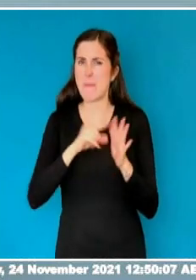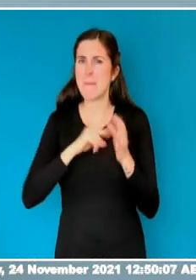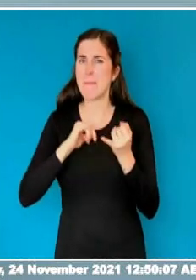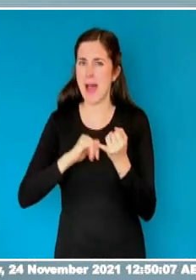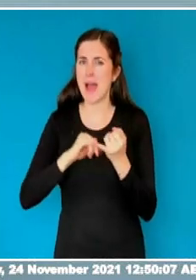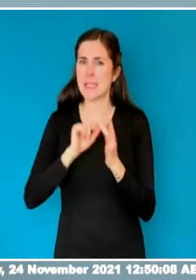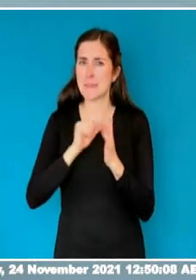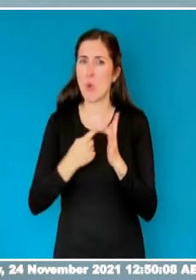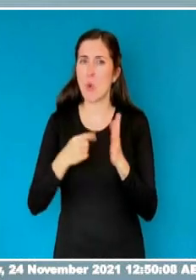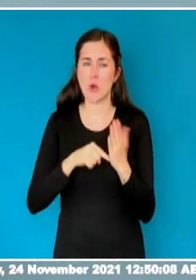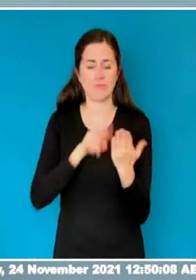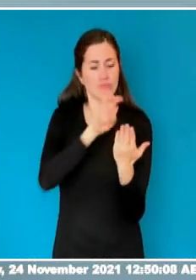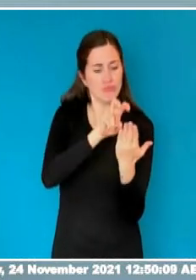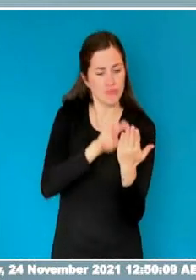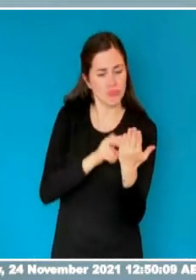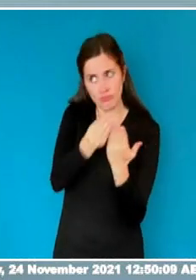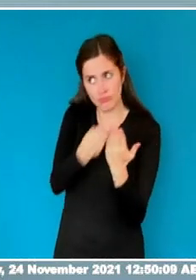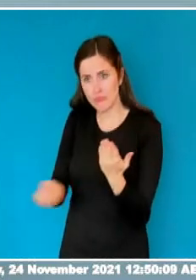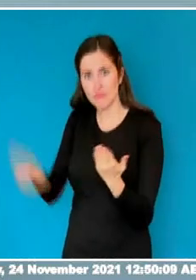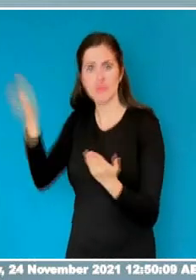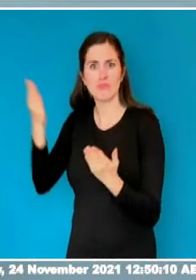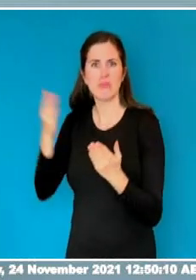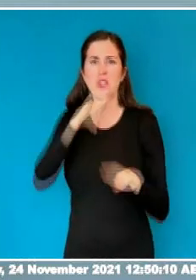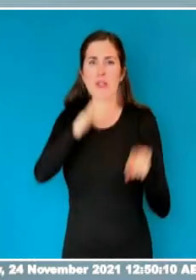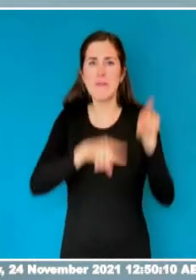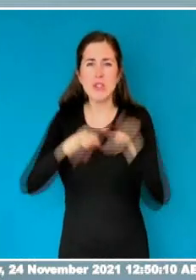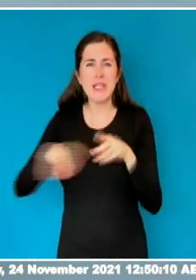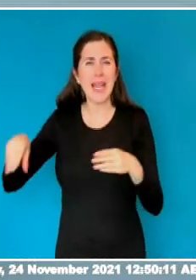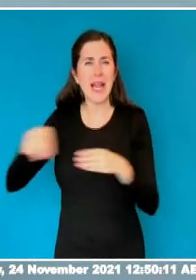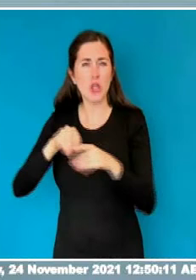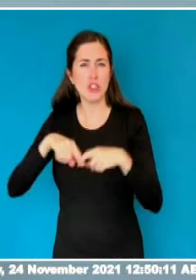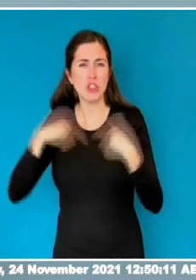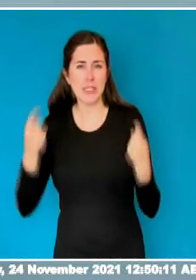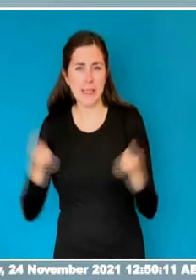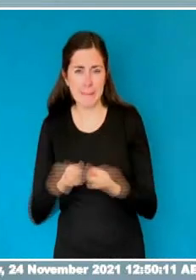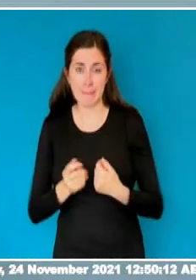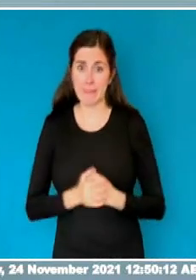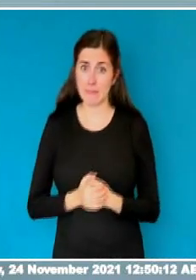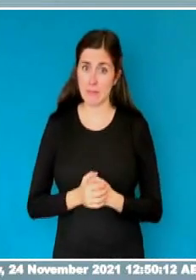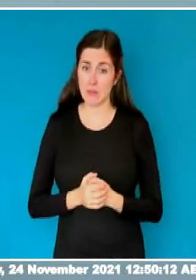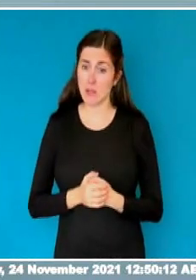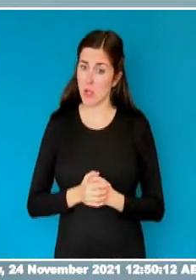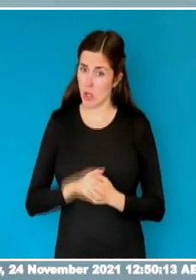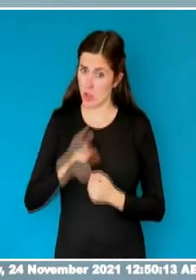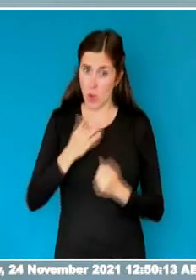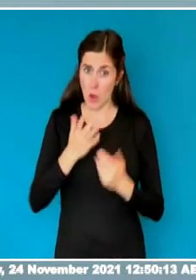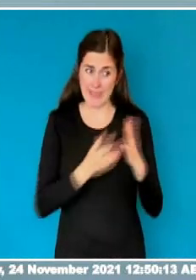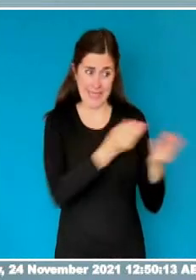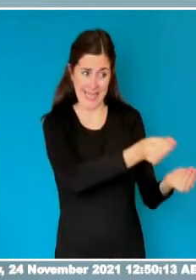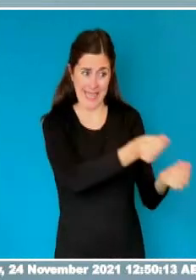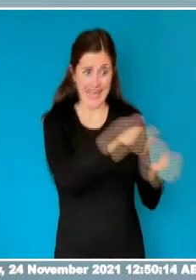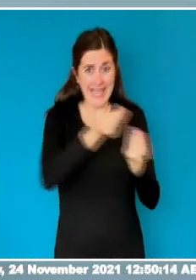So when you say shared their passport, that has allowed you to have access to it or just told you that they're using it?